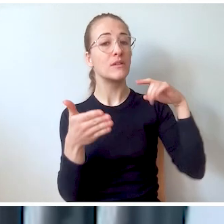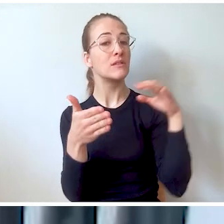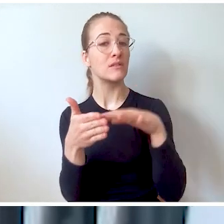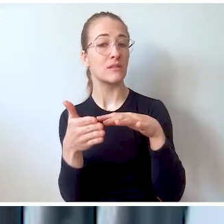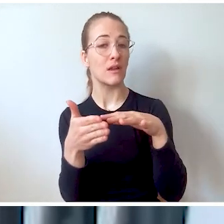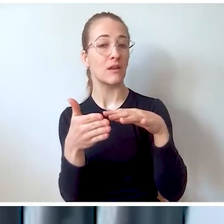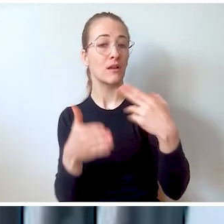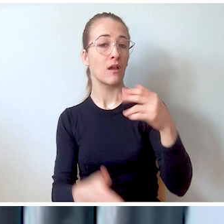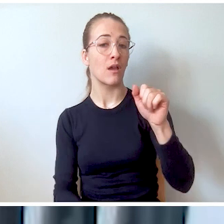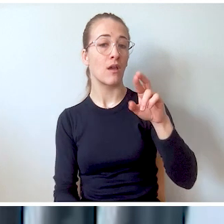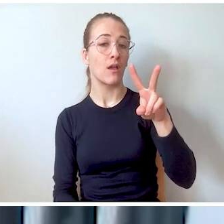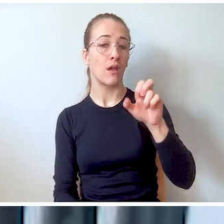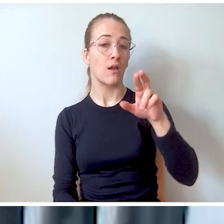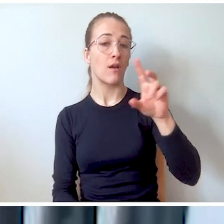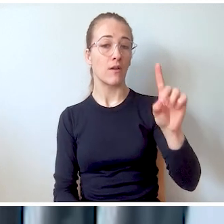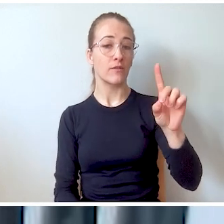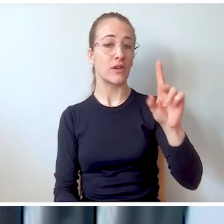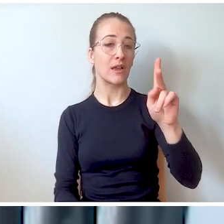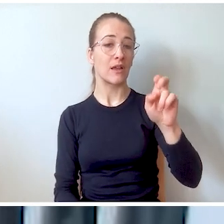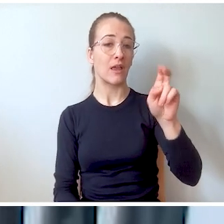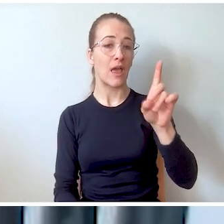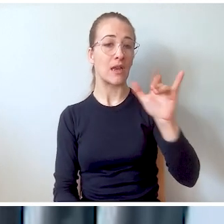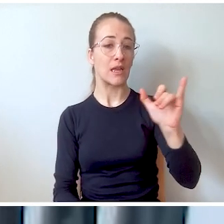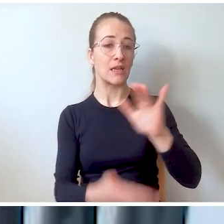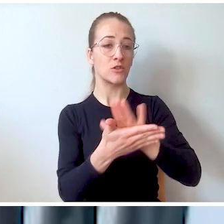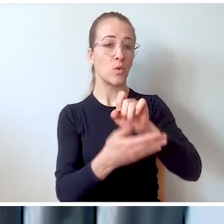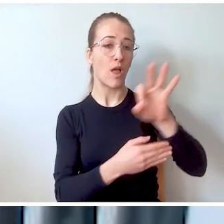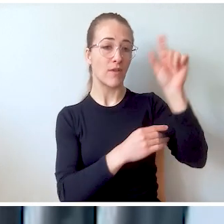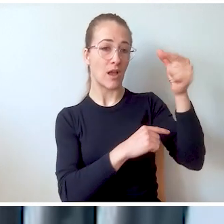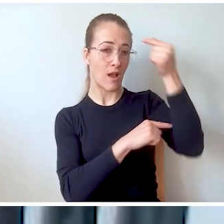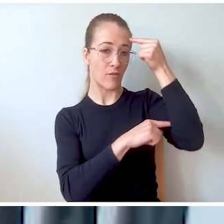at the Harvard Kennedy School of Government, I took a course on leadership,